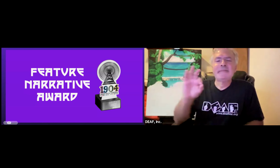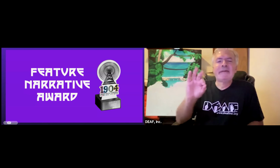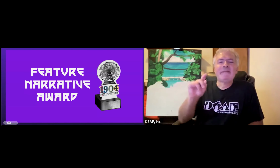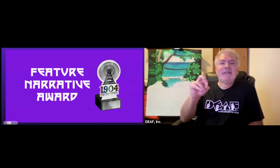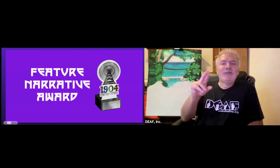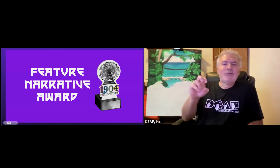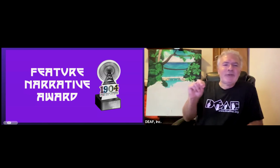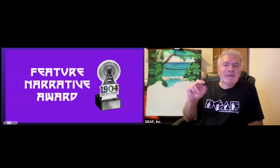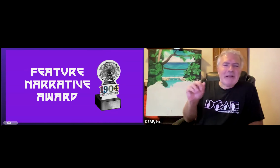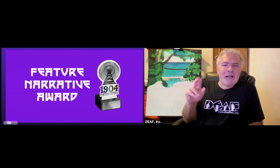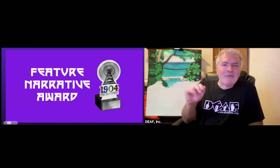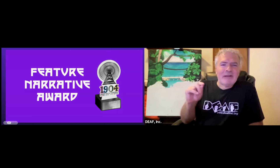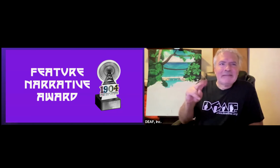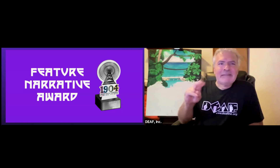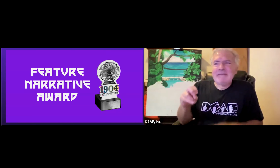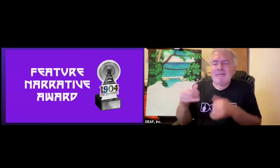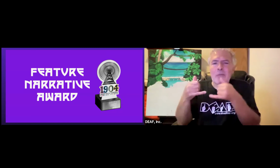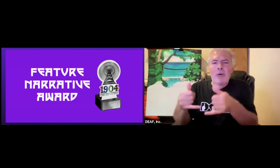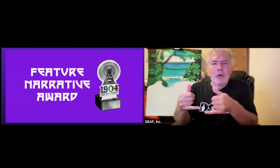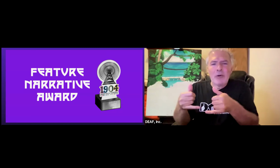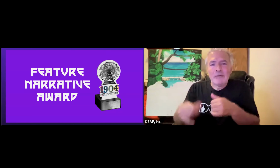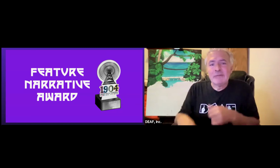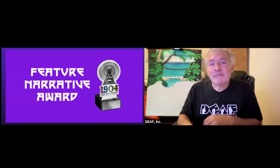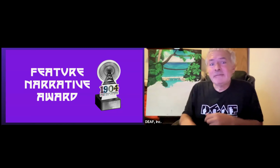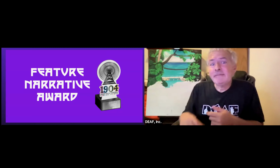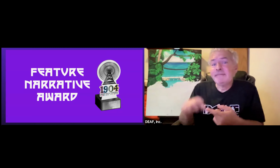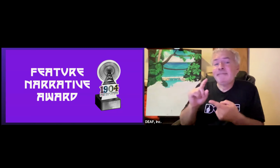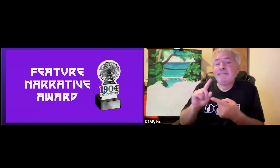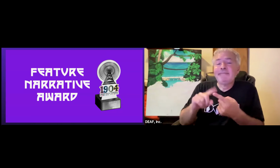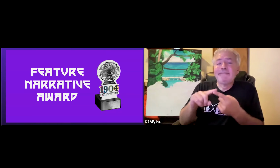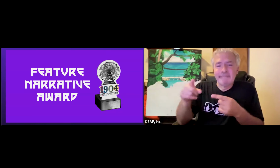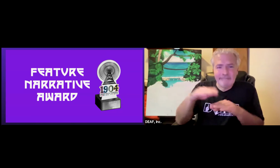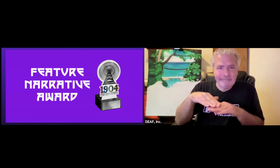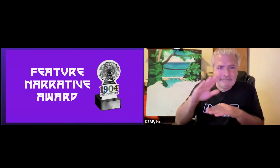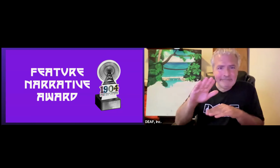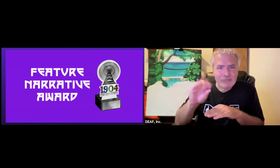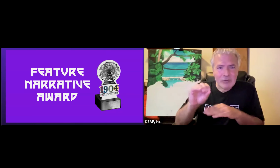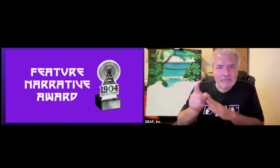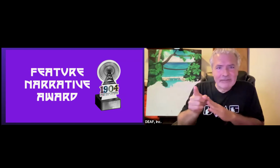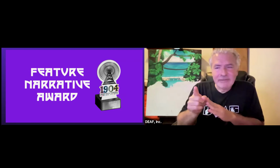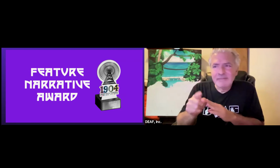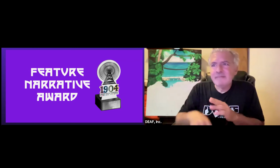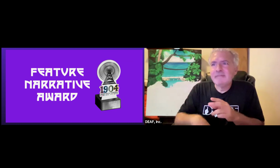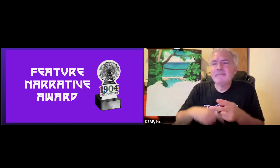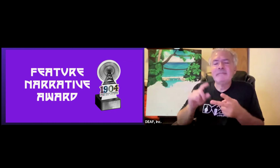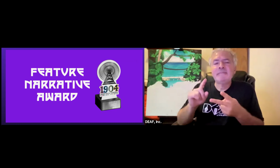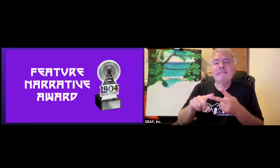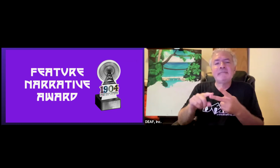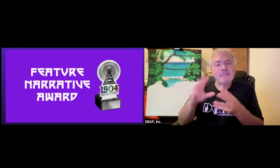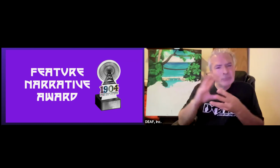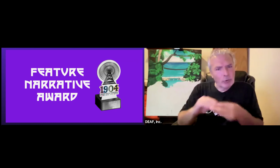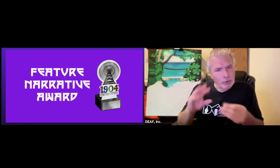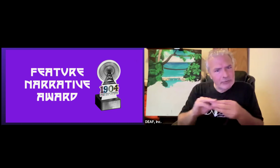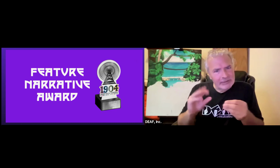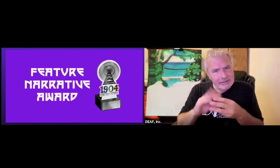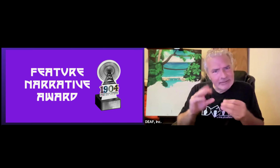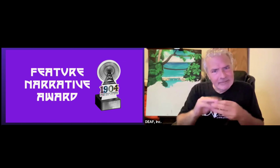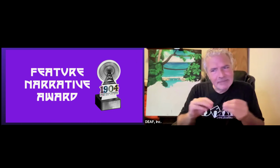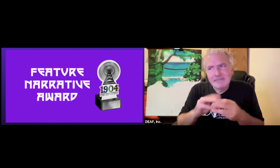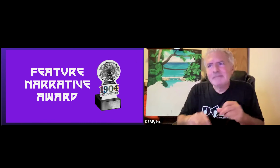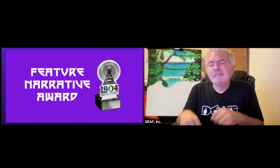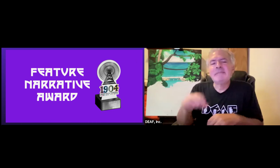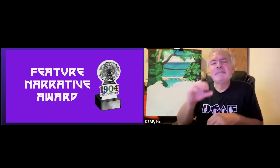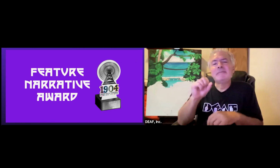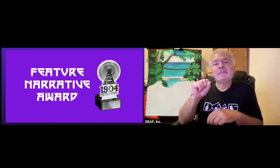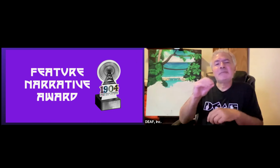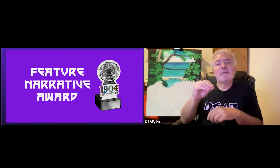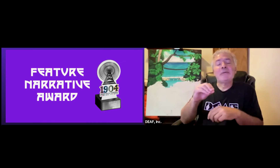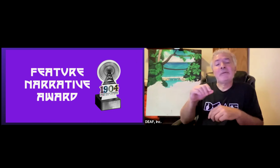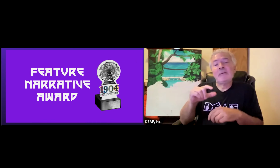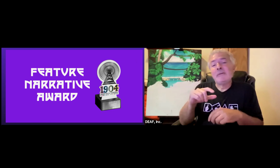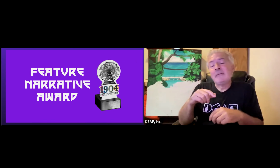And this is for the featured narrative film. So this had to be 40 minutes or more. It had to be a story.